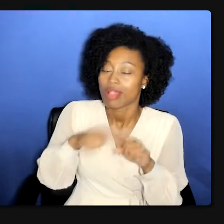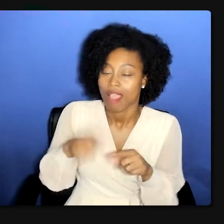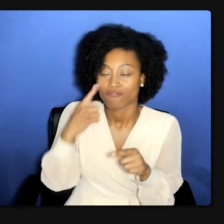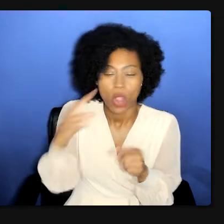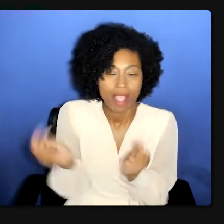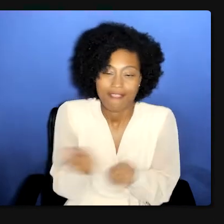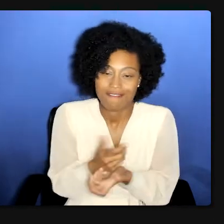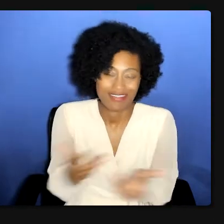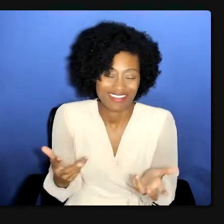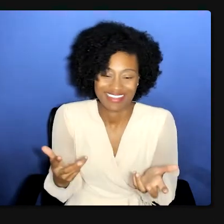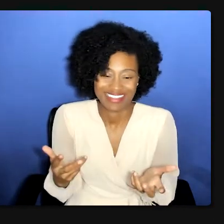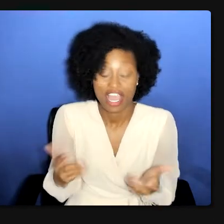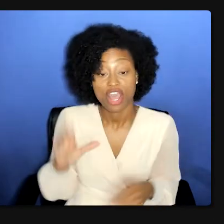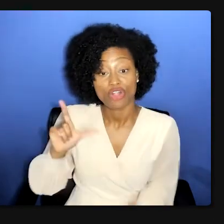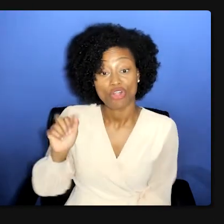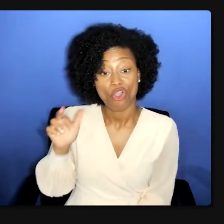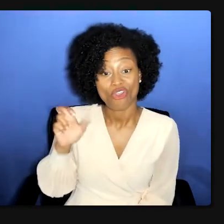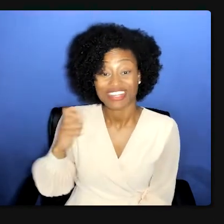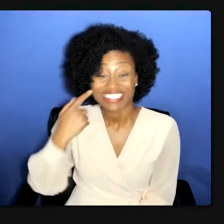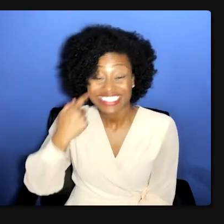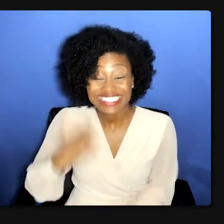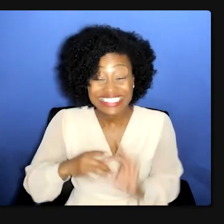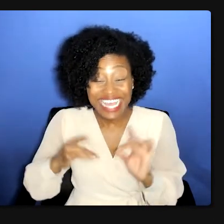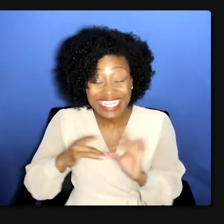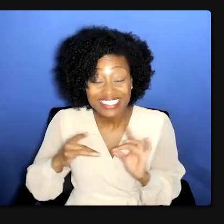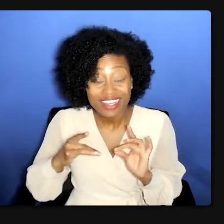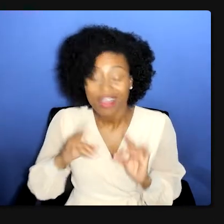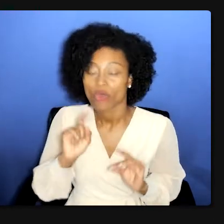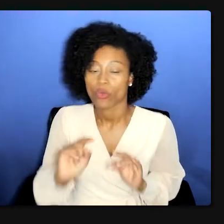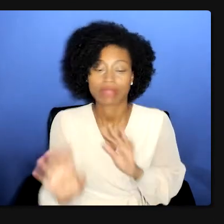So as Lauren went over, creating and selecting the segments